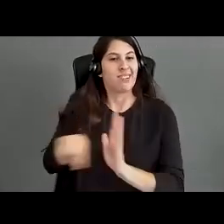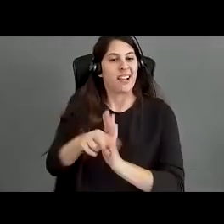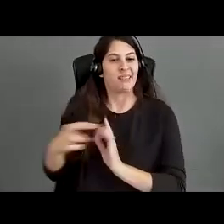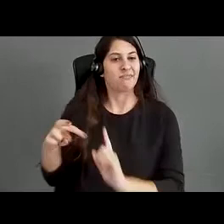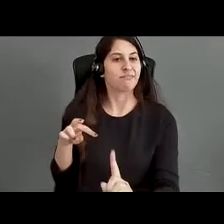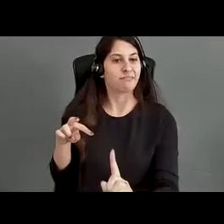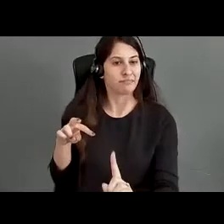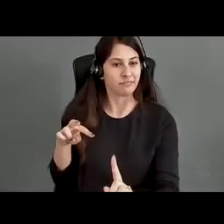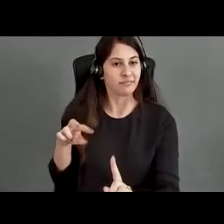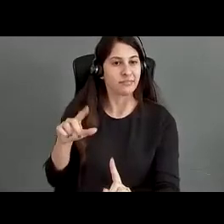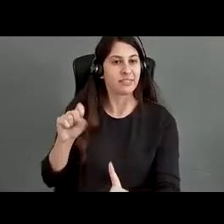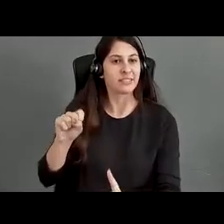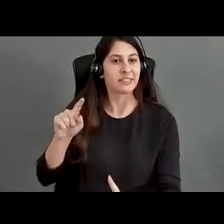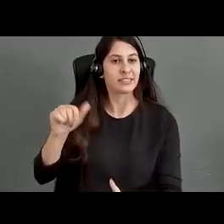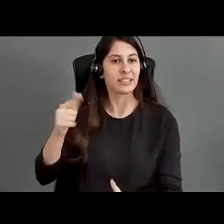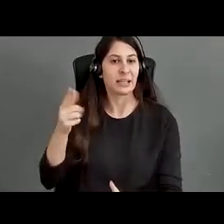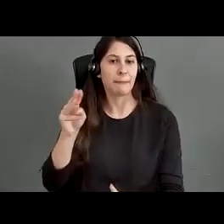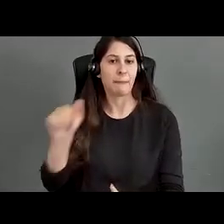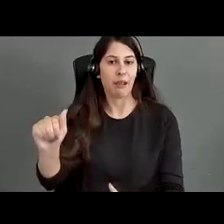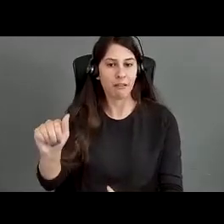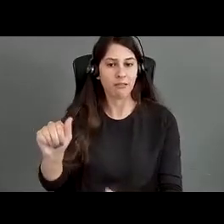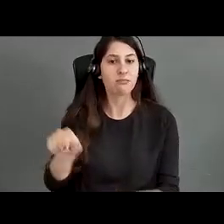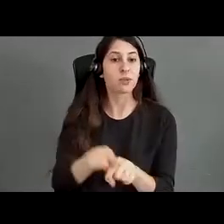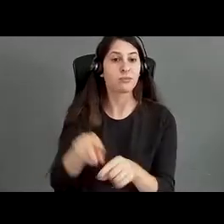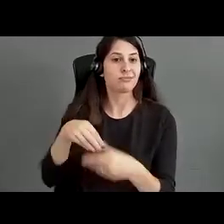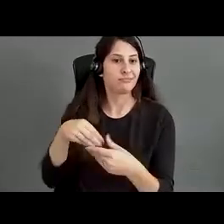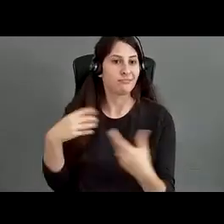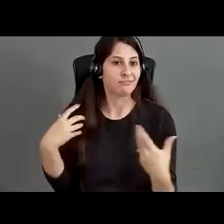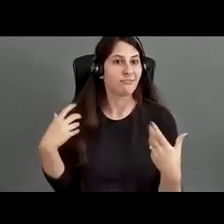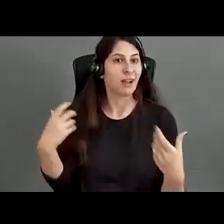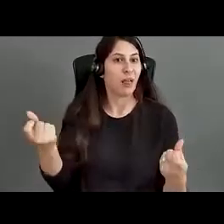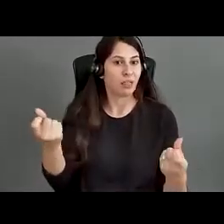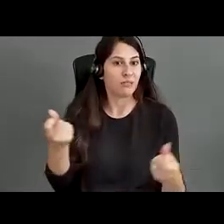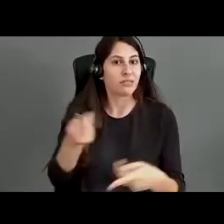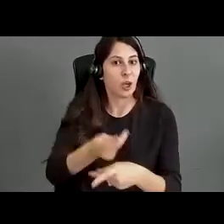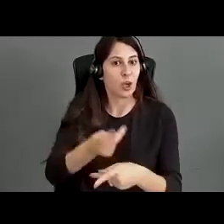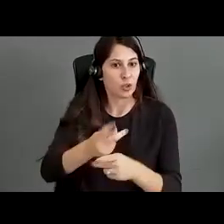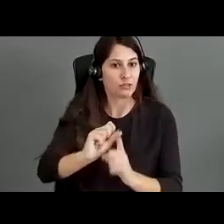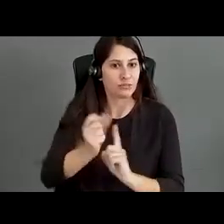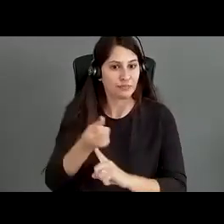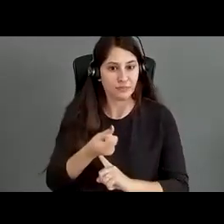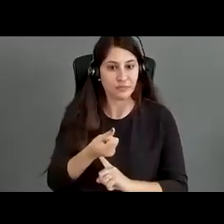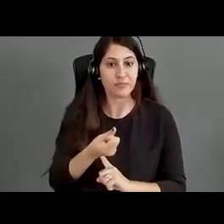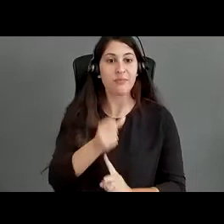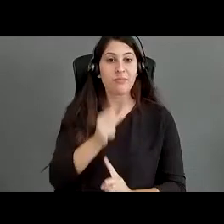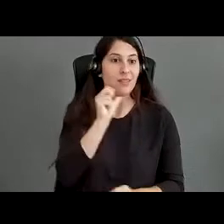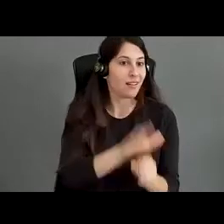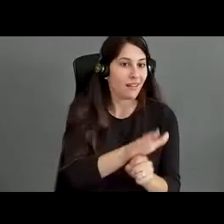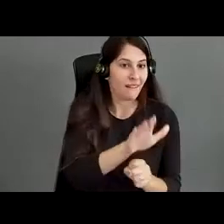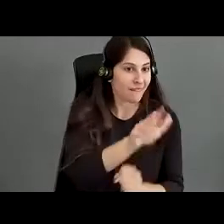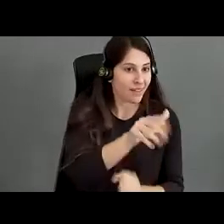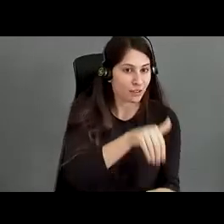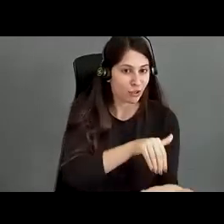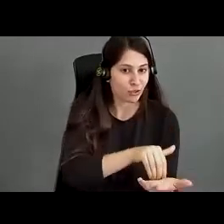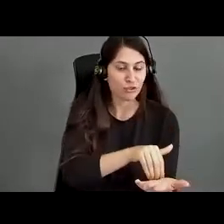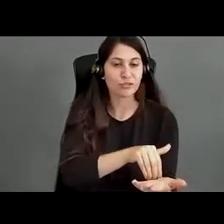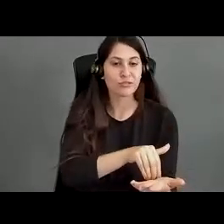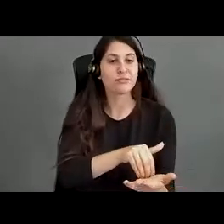again, even in the healthcare profession. So again, not enough providers, not enough clinicians, not enough services,